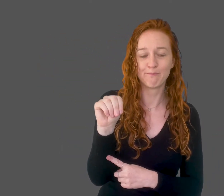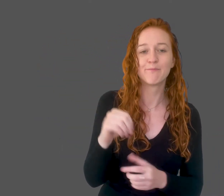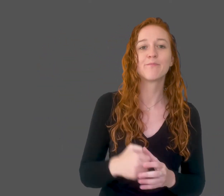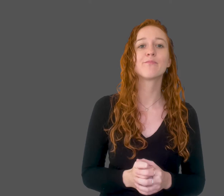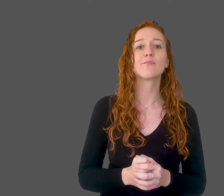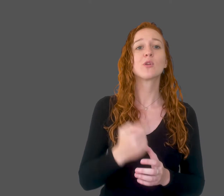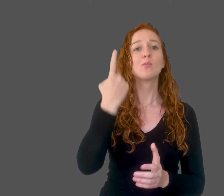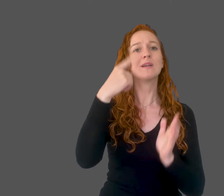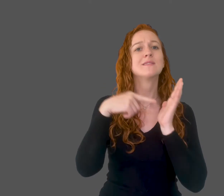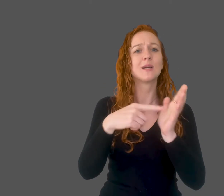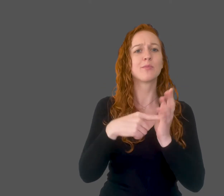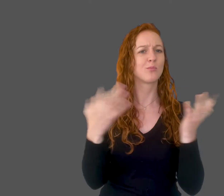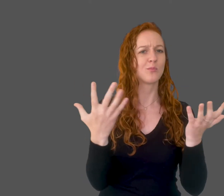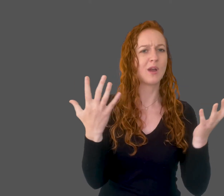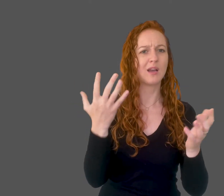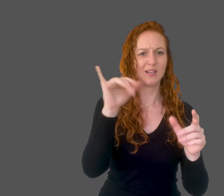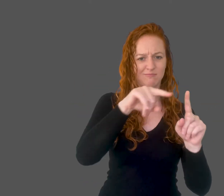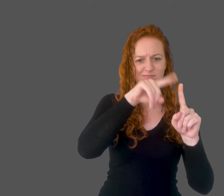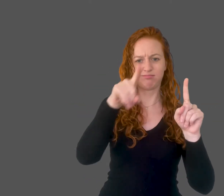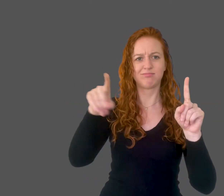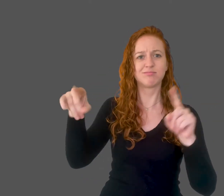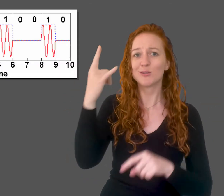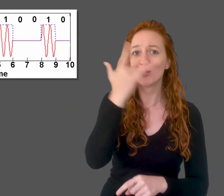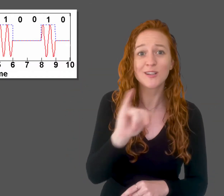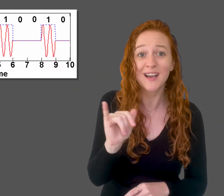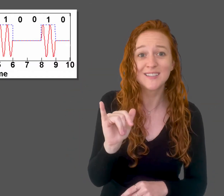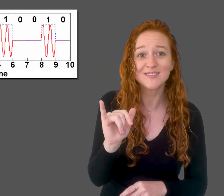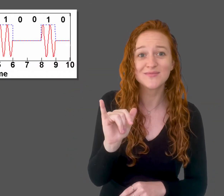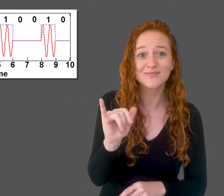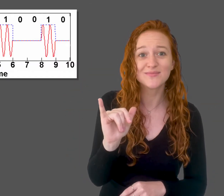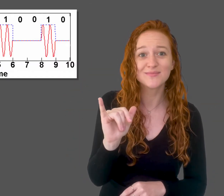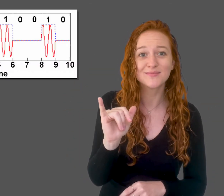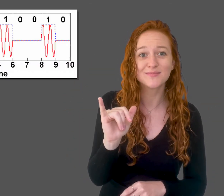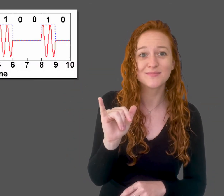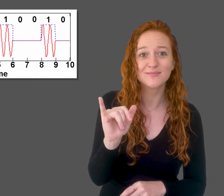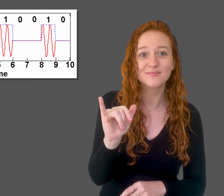This is one example of what the waveform can look like.